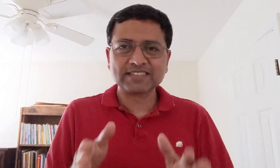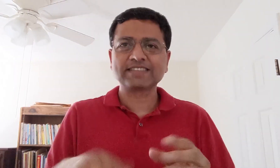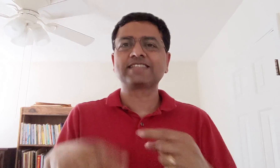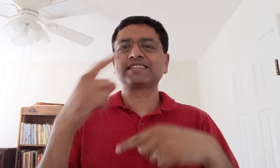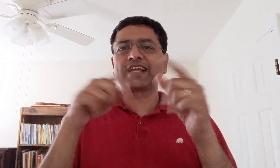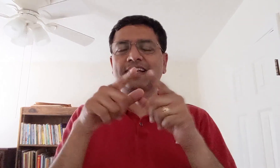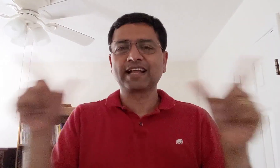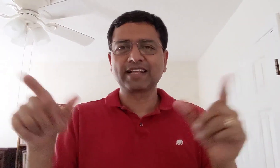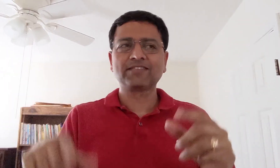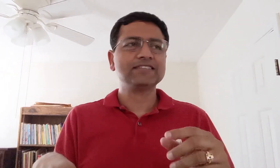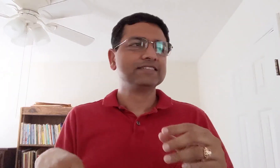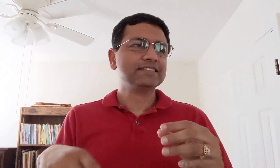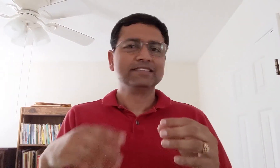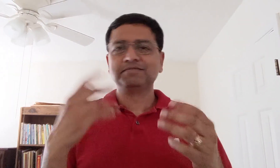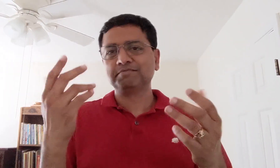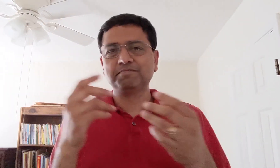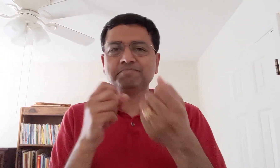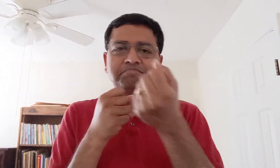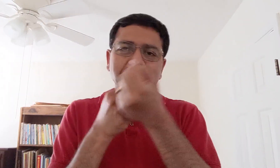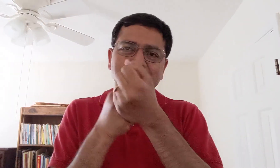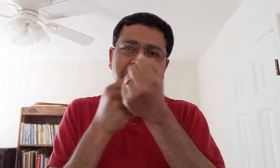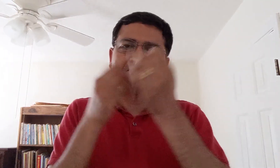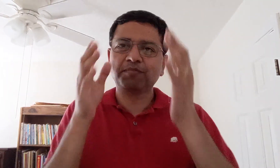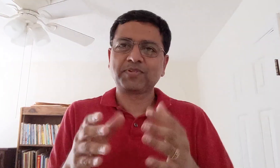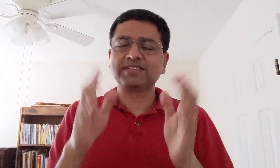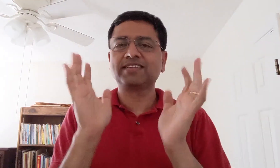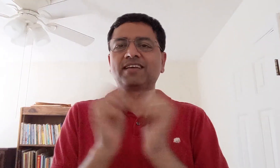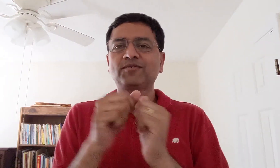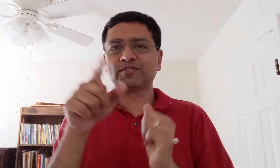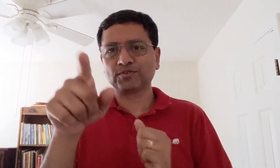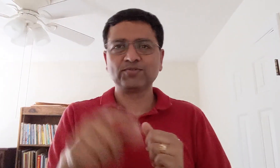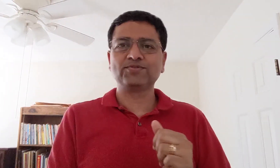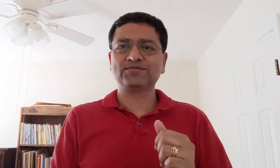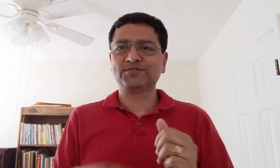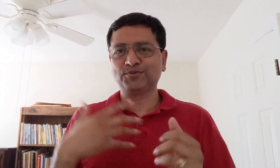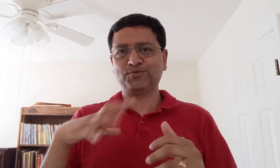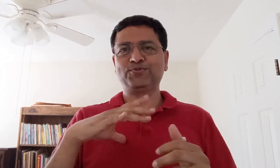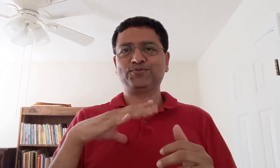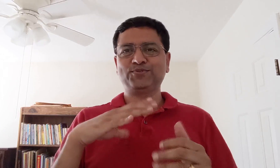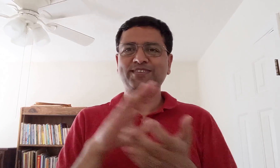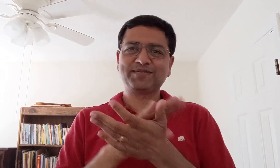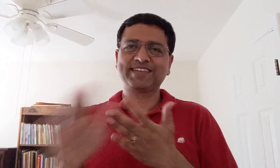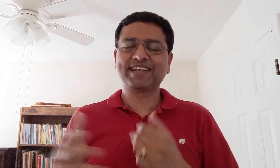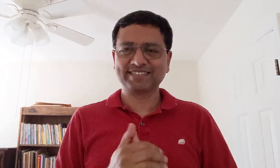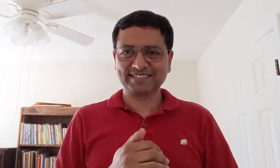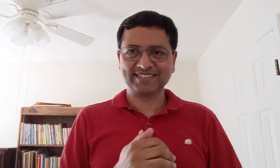language, or any support staff personnel who works with sign language users. That would be amazing.